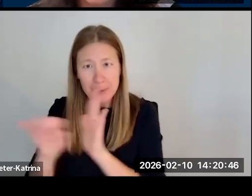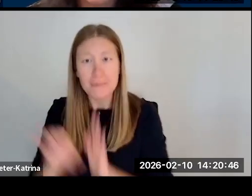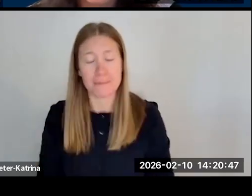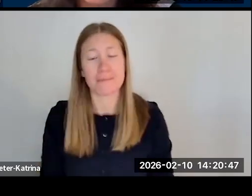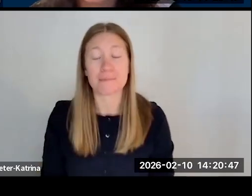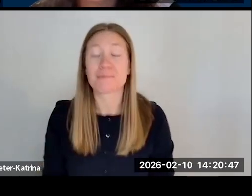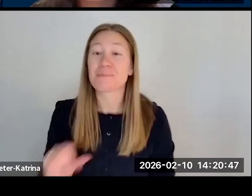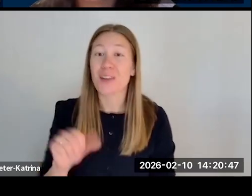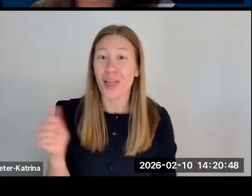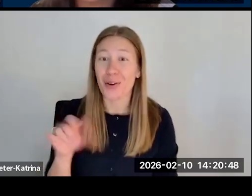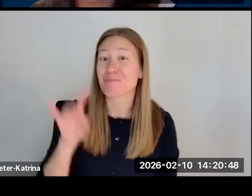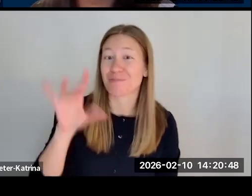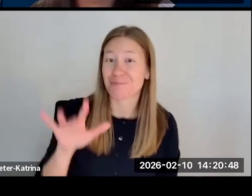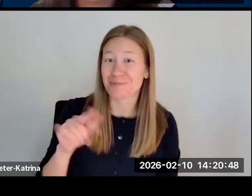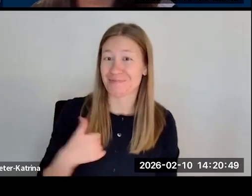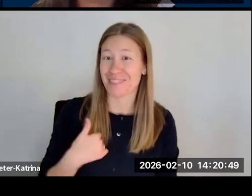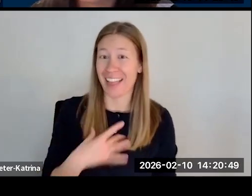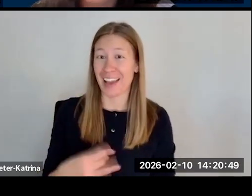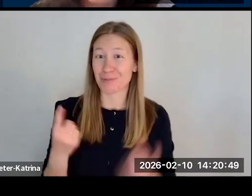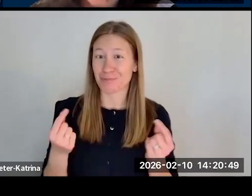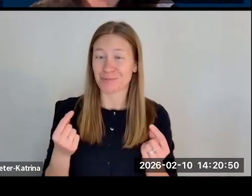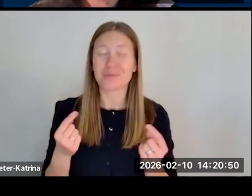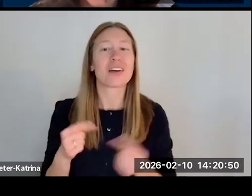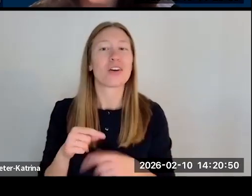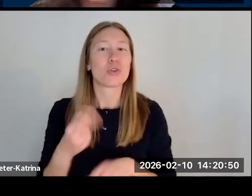to put my document into print preview mode